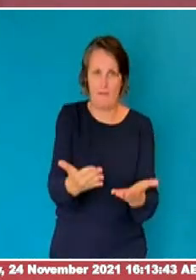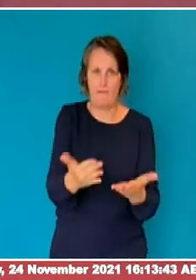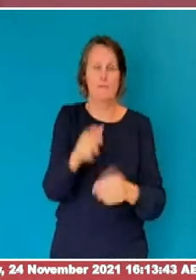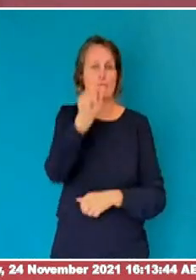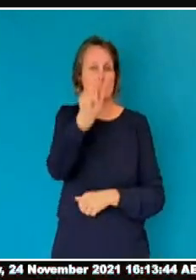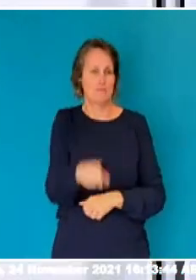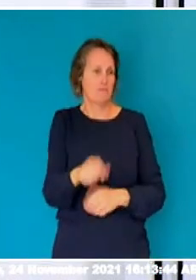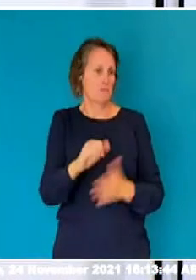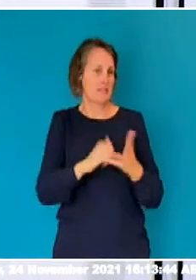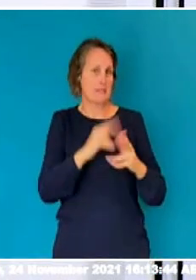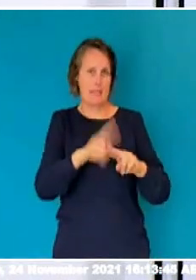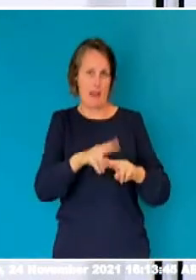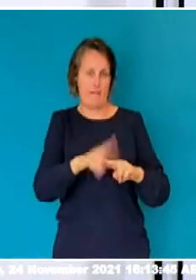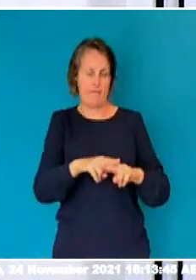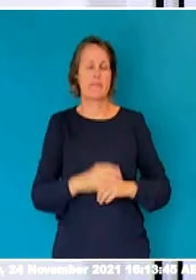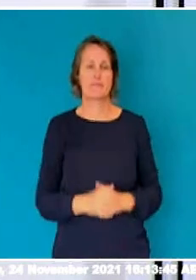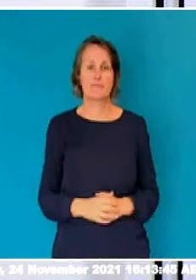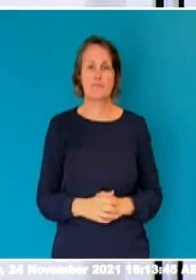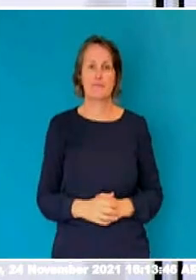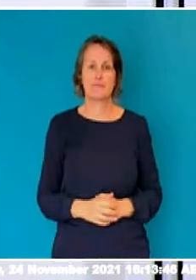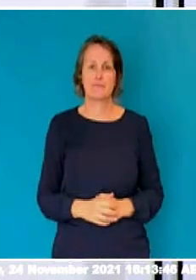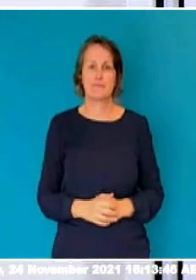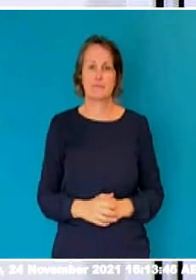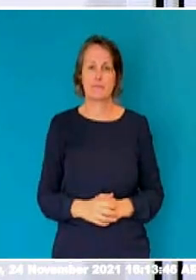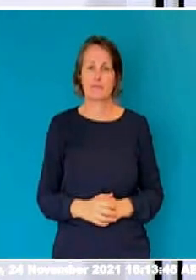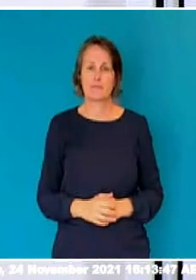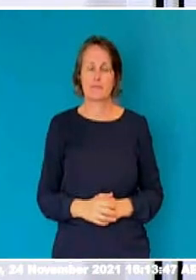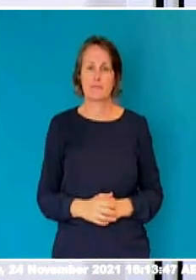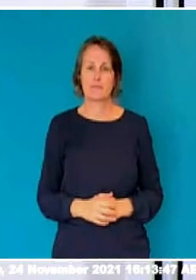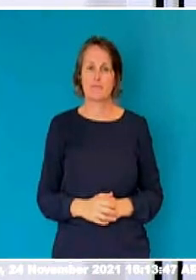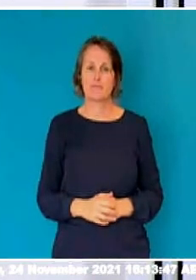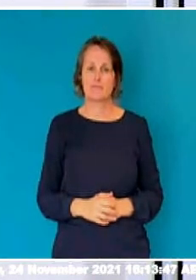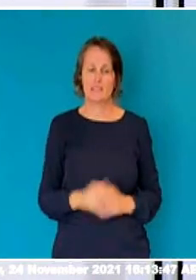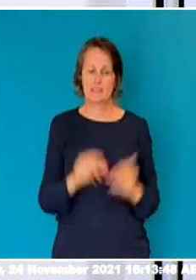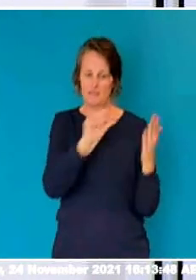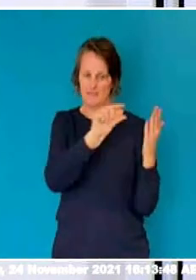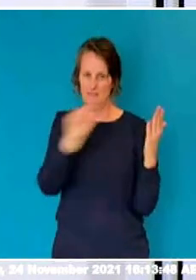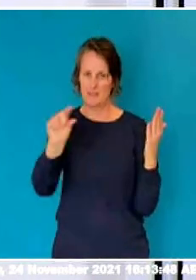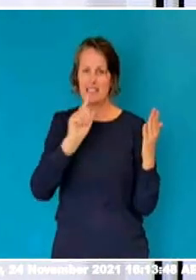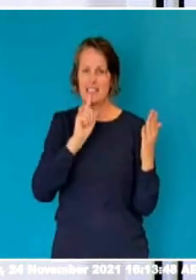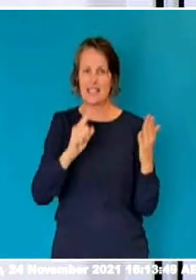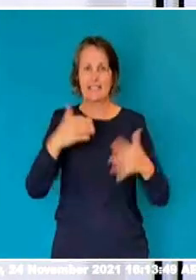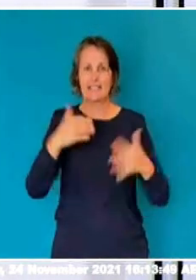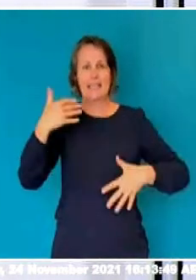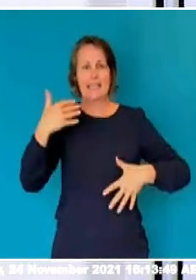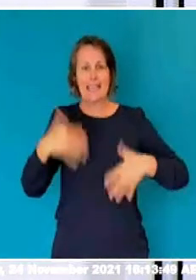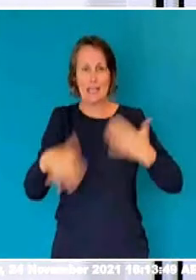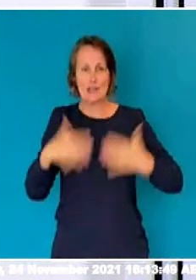the discussion all appears under the heading of "Injuries Sustained Outside the